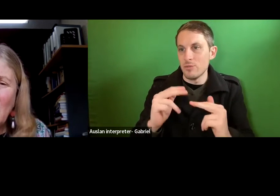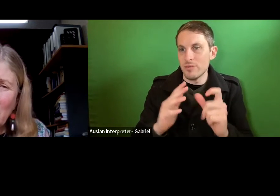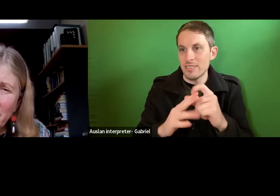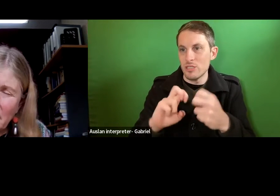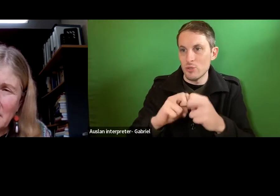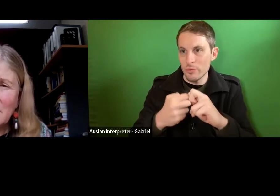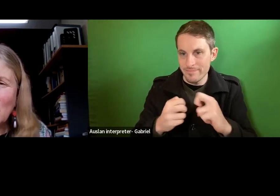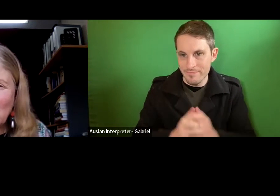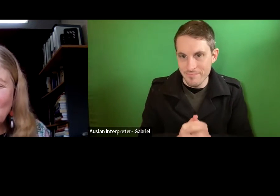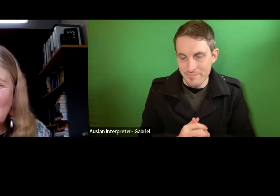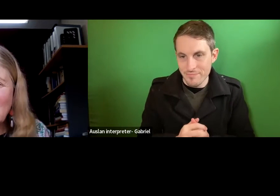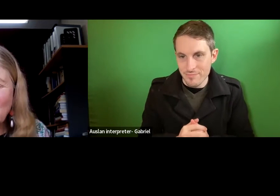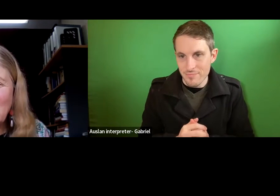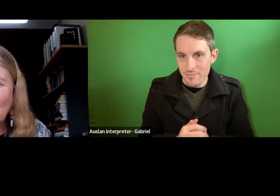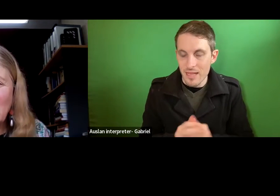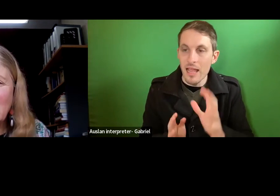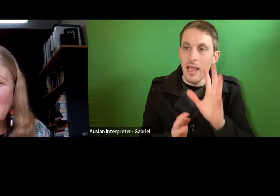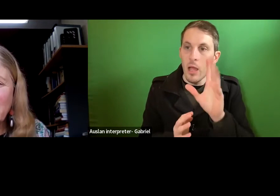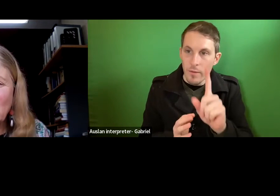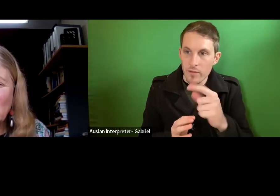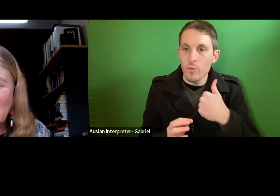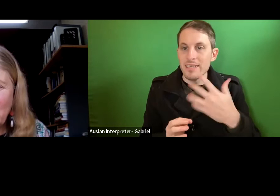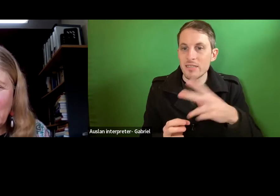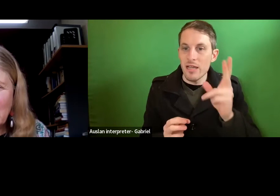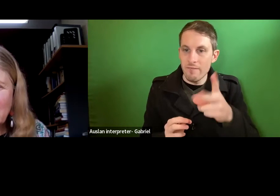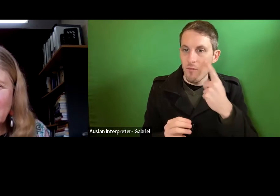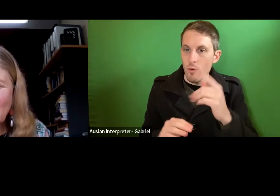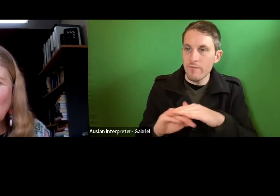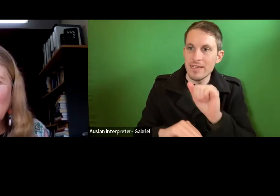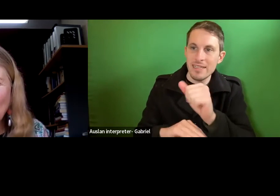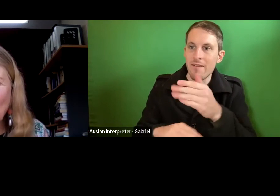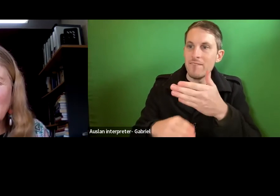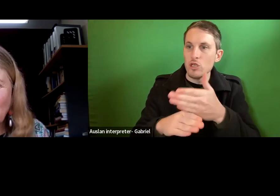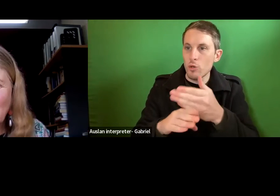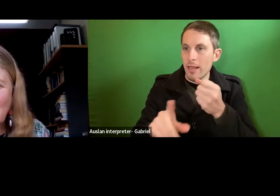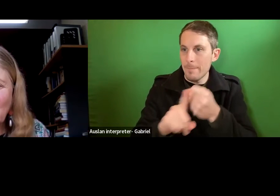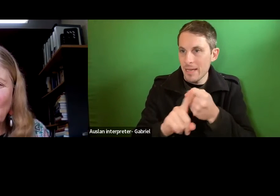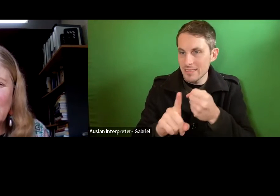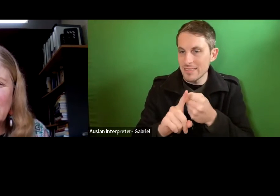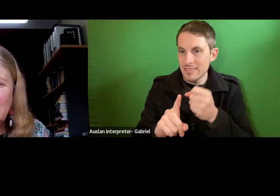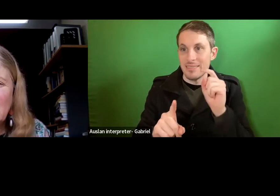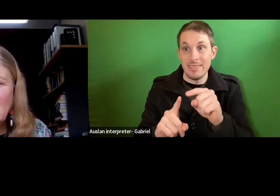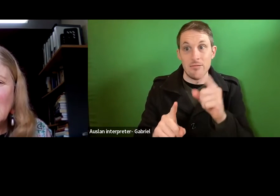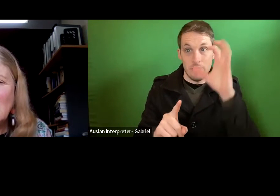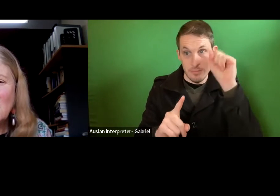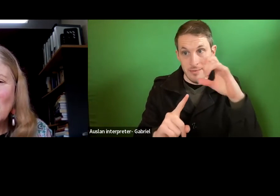However, we do need to re-look at functional impact, which is what is critically important. So